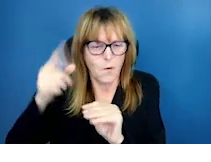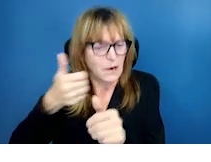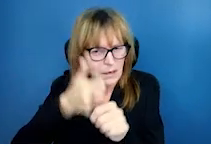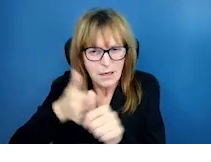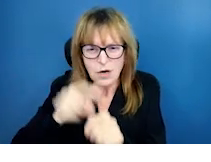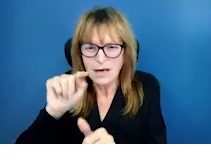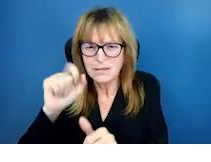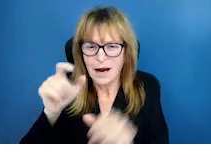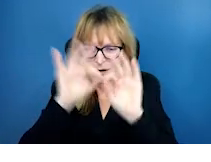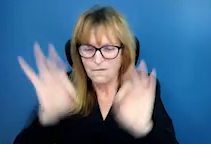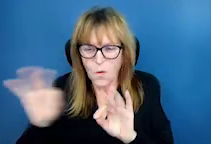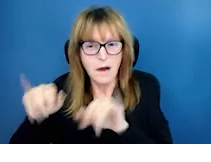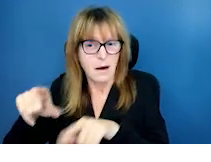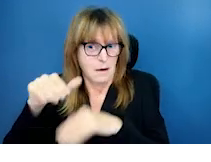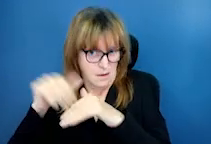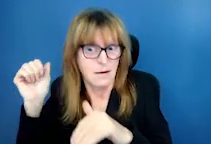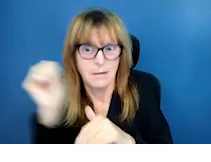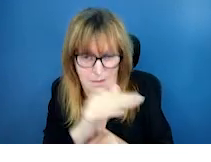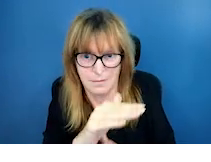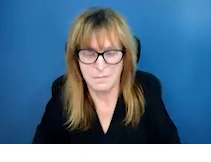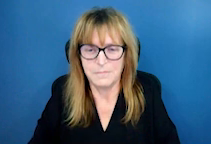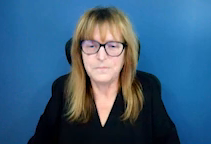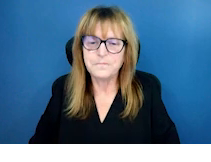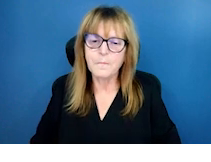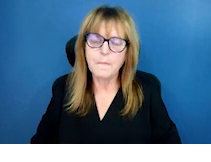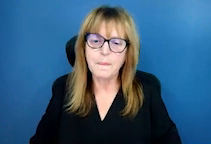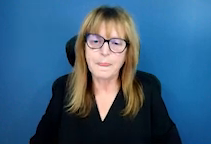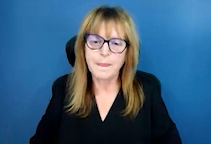you’ve provided free tax filing services during the activity period